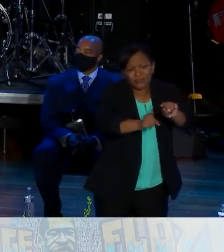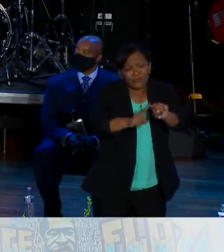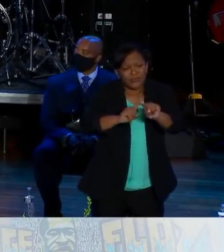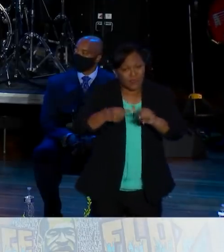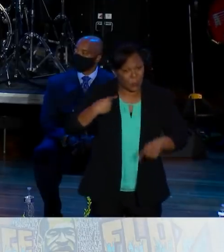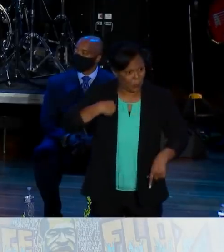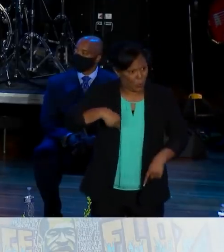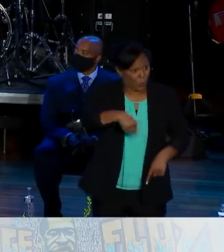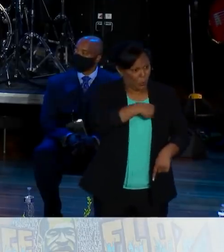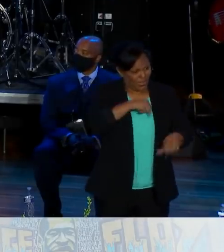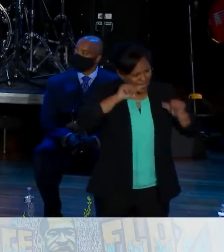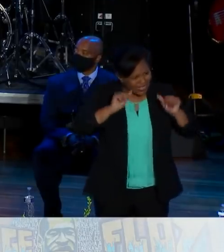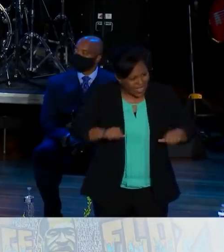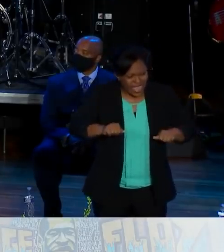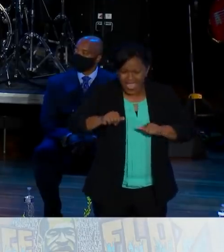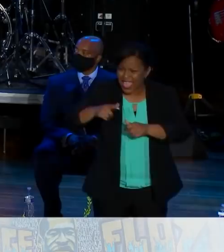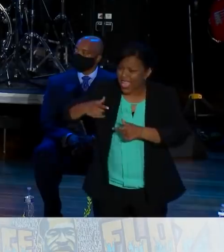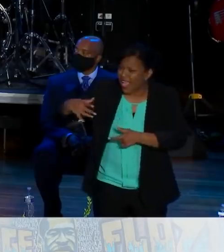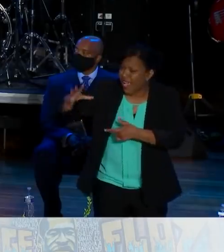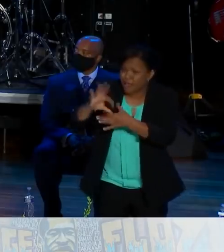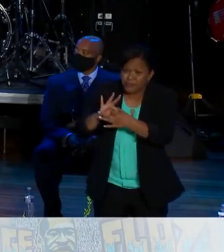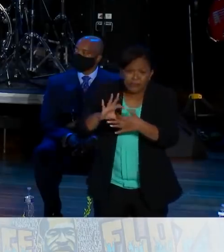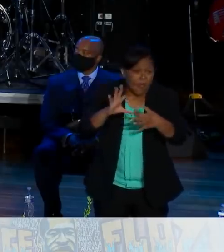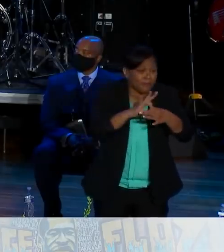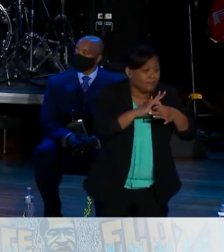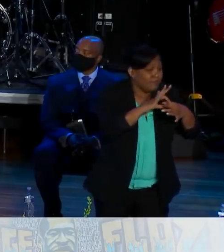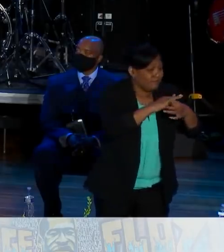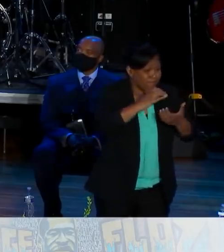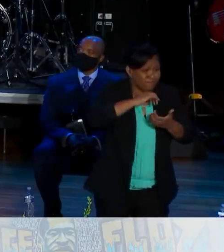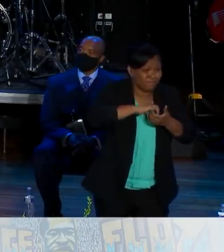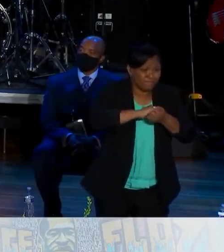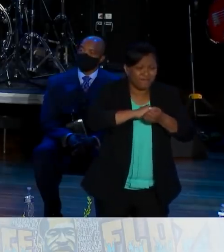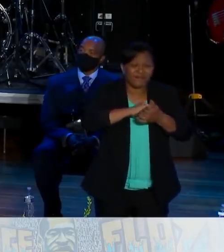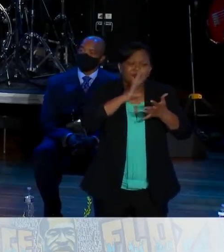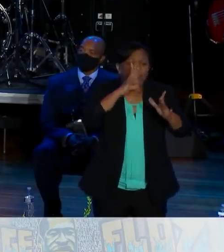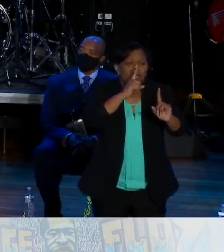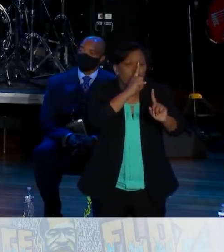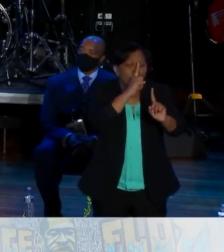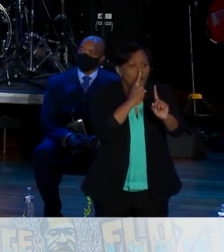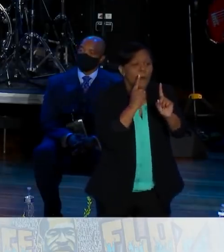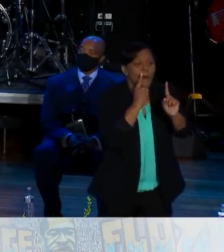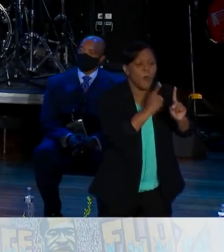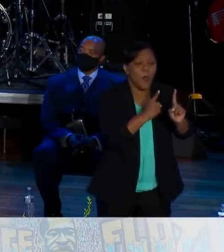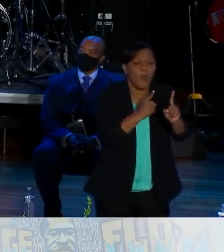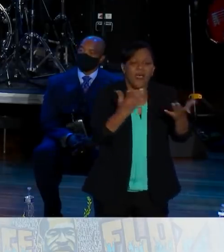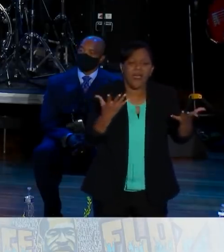HELP US RECONCILE OUR FAILED WITNESS AND LEAD US FORWARD AS CARING NEIGHBORS AND DILIGENT